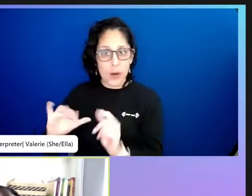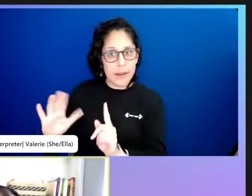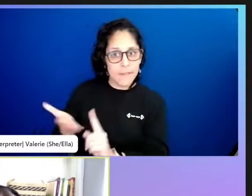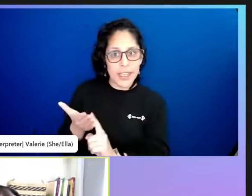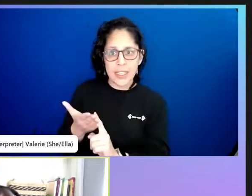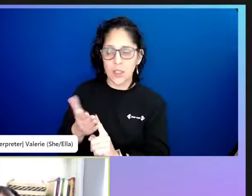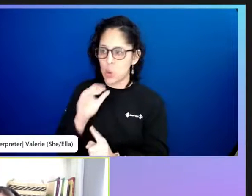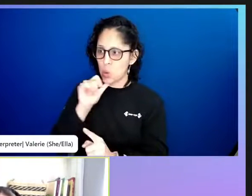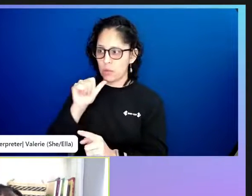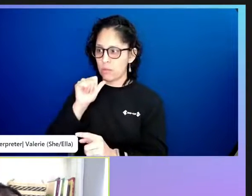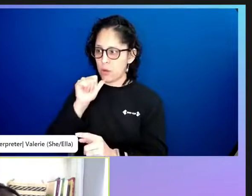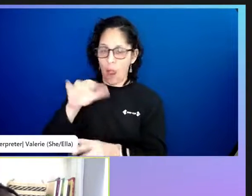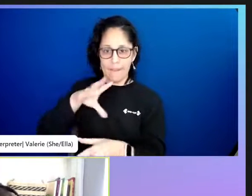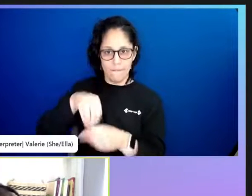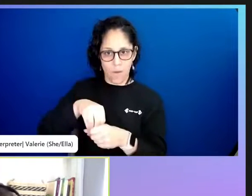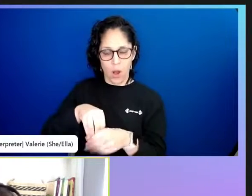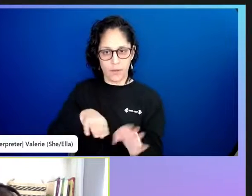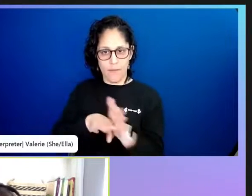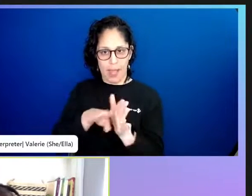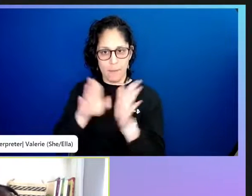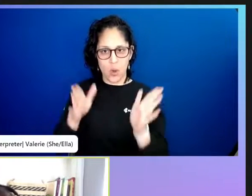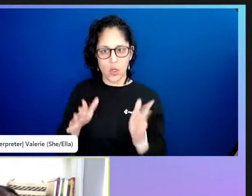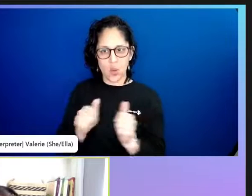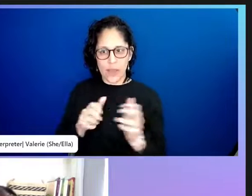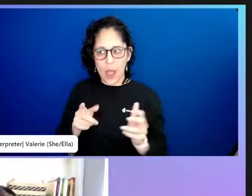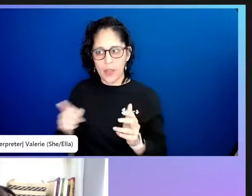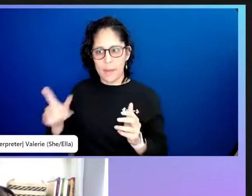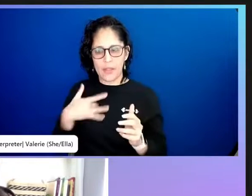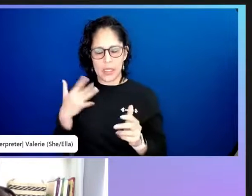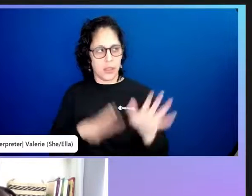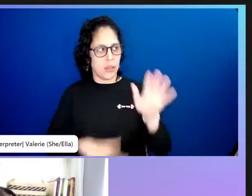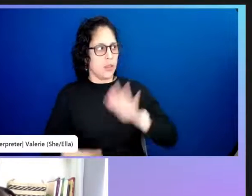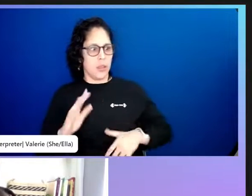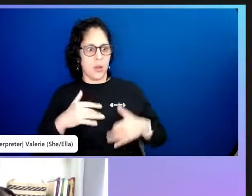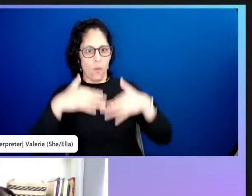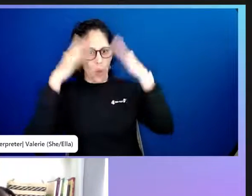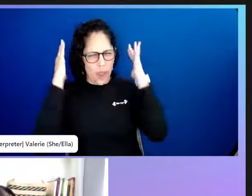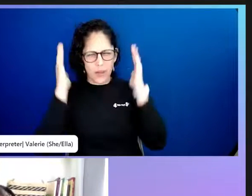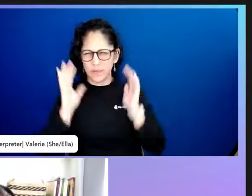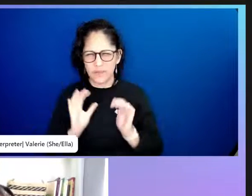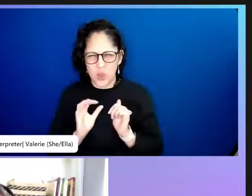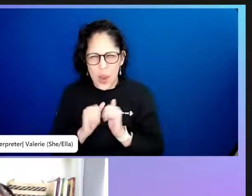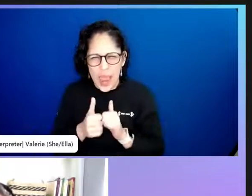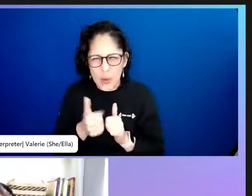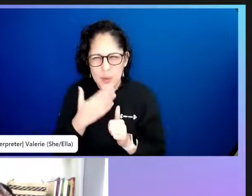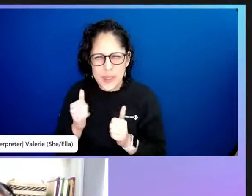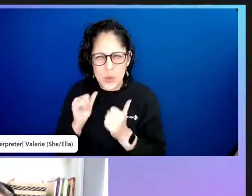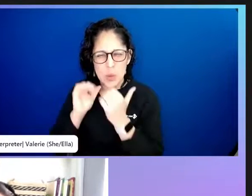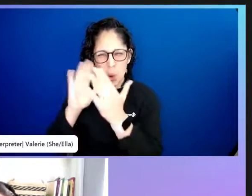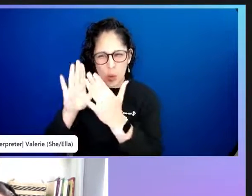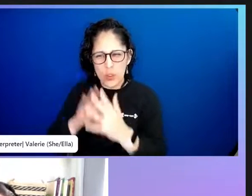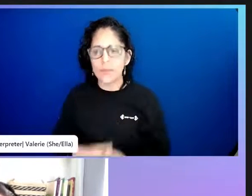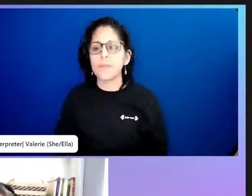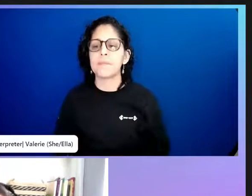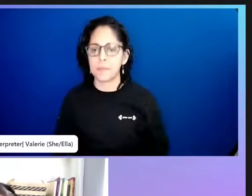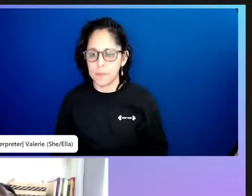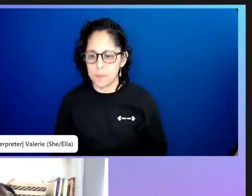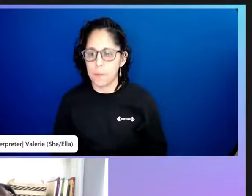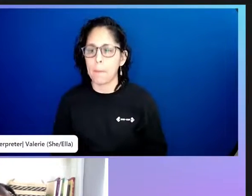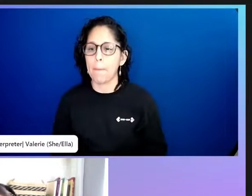the importance without overwhelming them I think the biggest thing we can do to share information